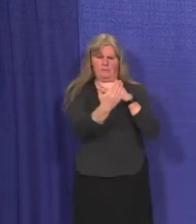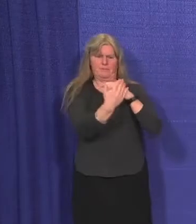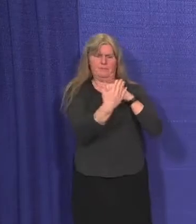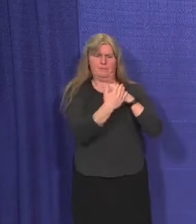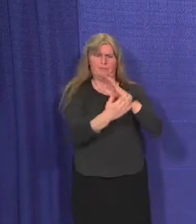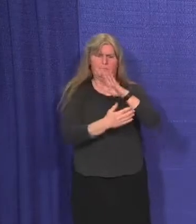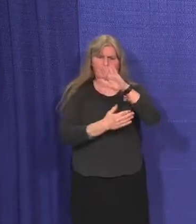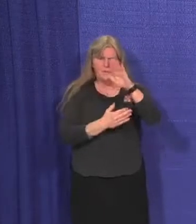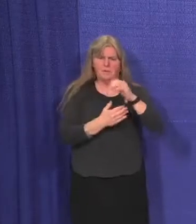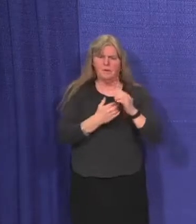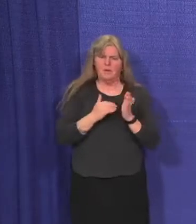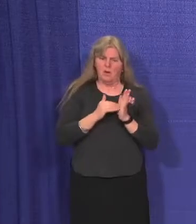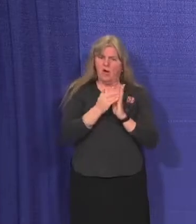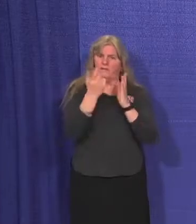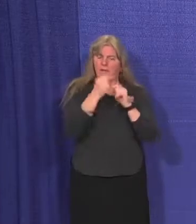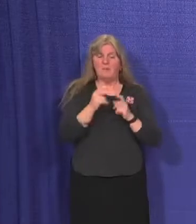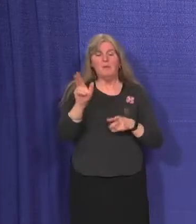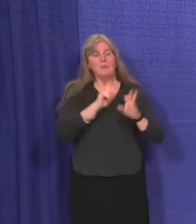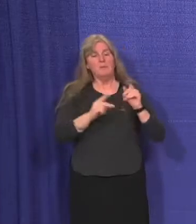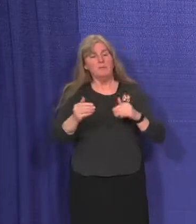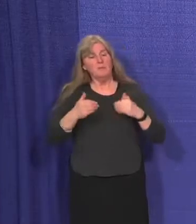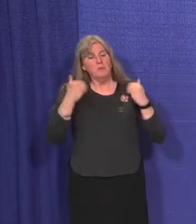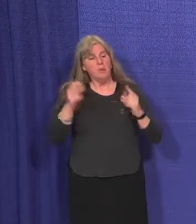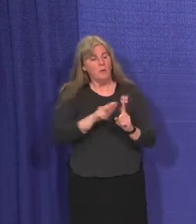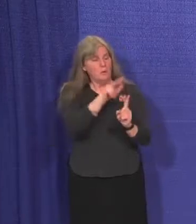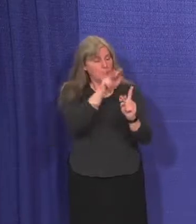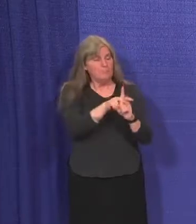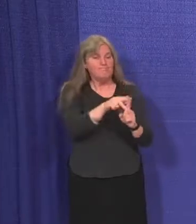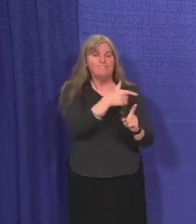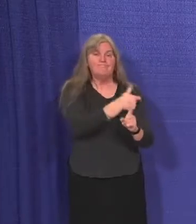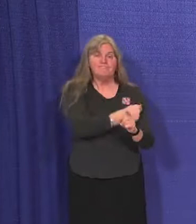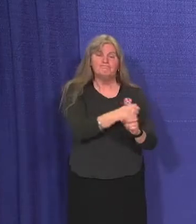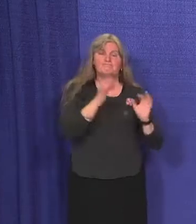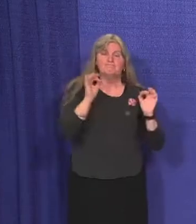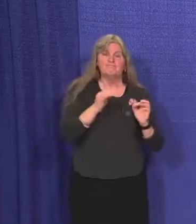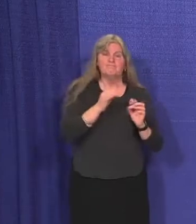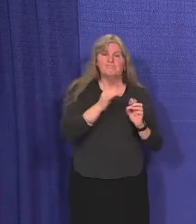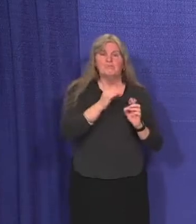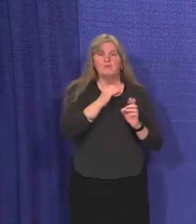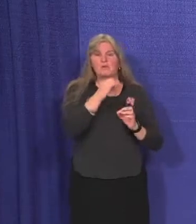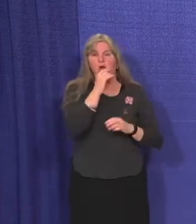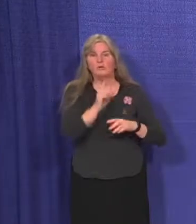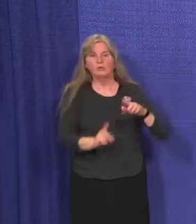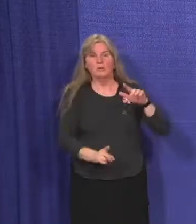63 percent of are eligible adult population fully vaccinated.